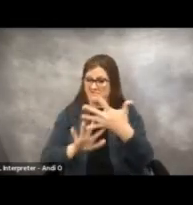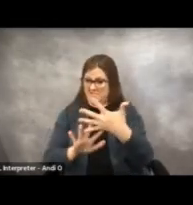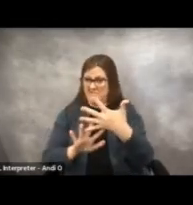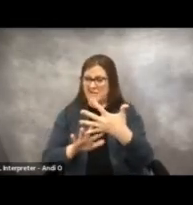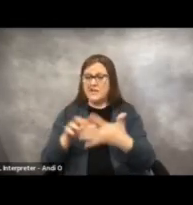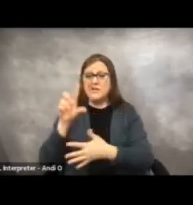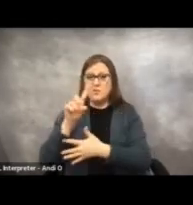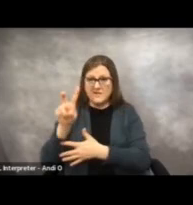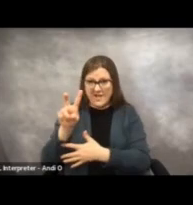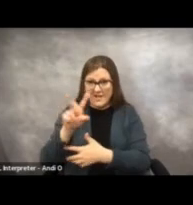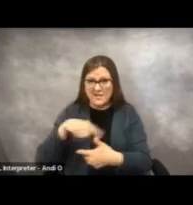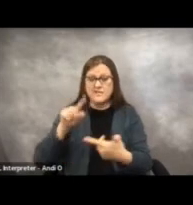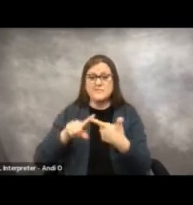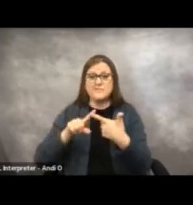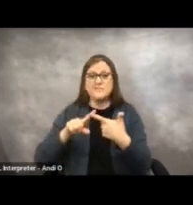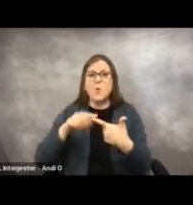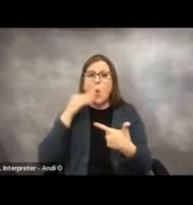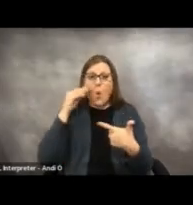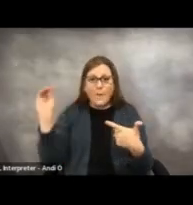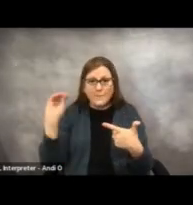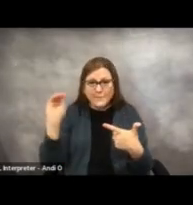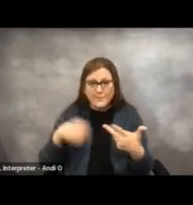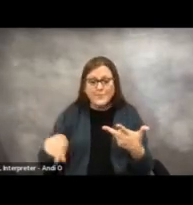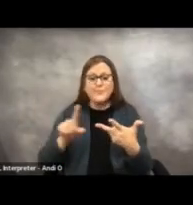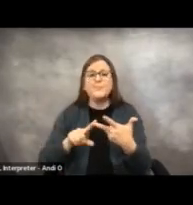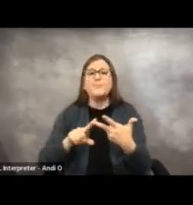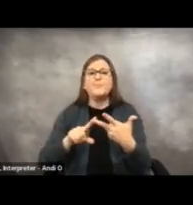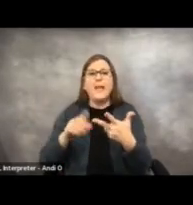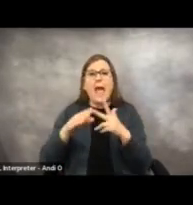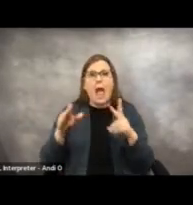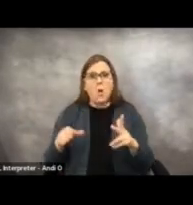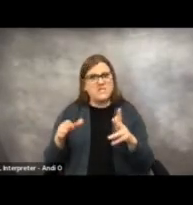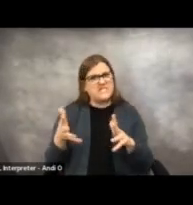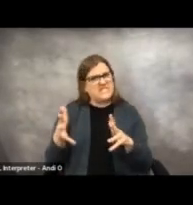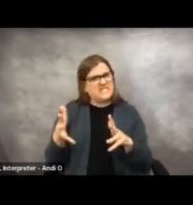violence, homelessness, or housing instability, pain,